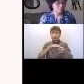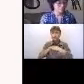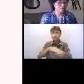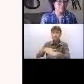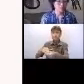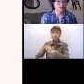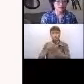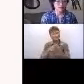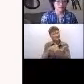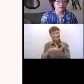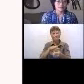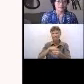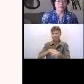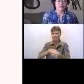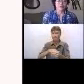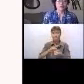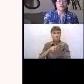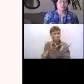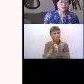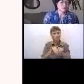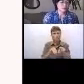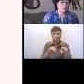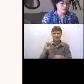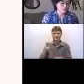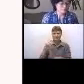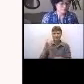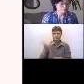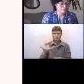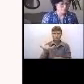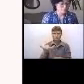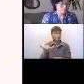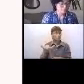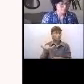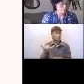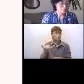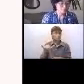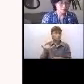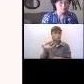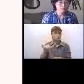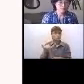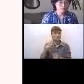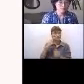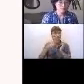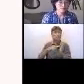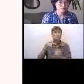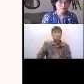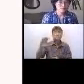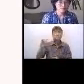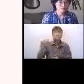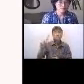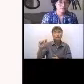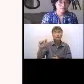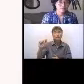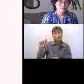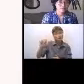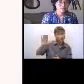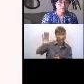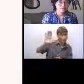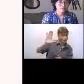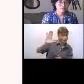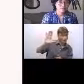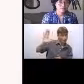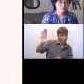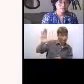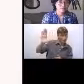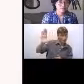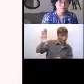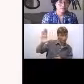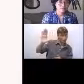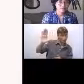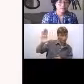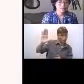apparent to me the importance of equity as it relates to CADA and their, and what that